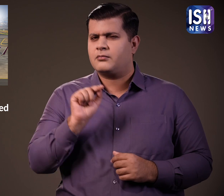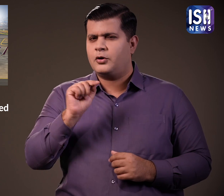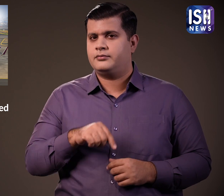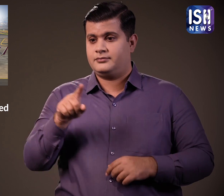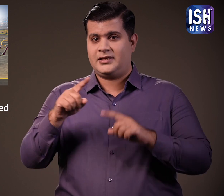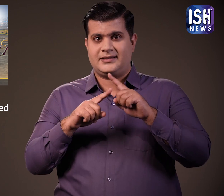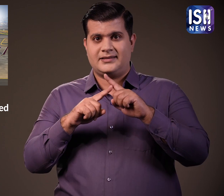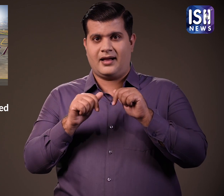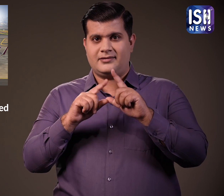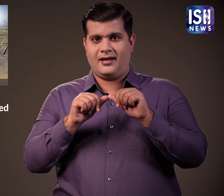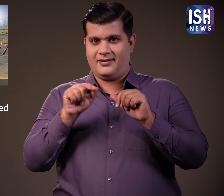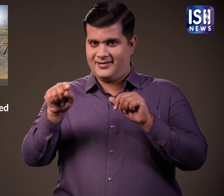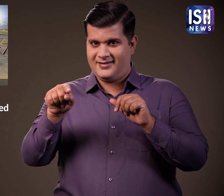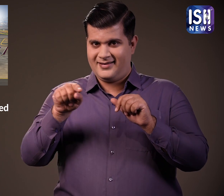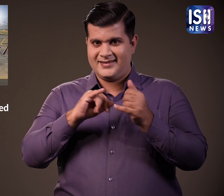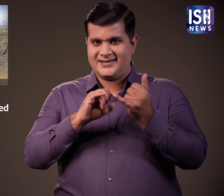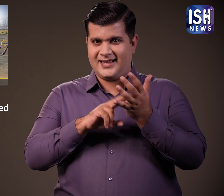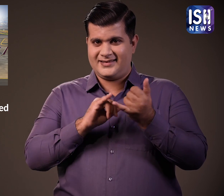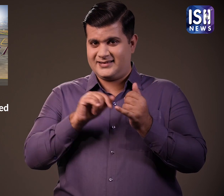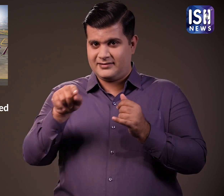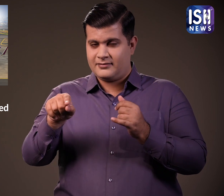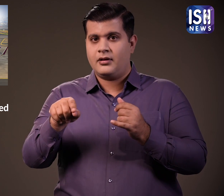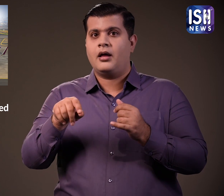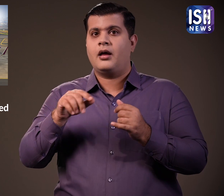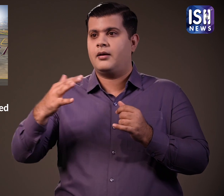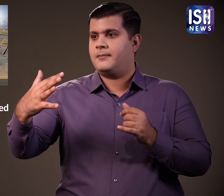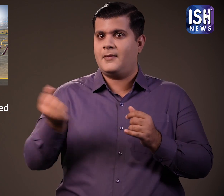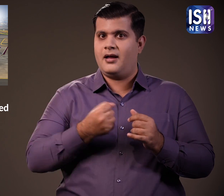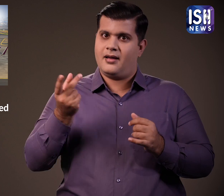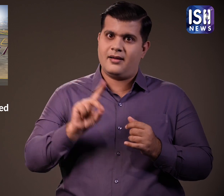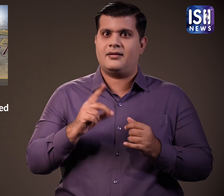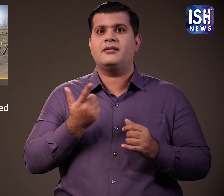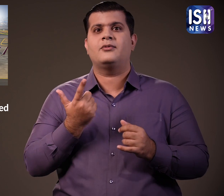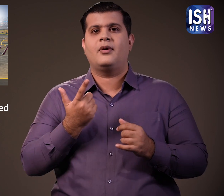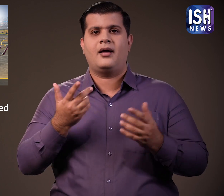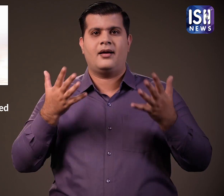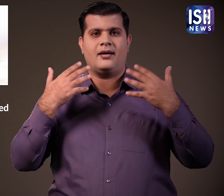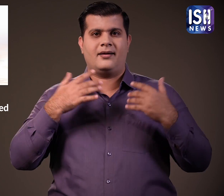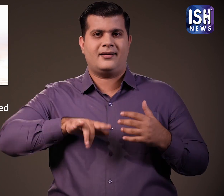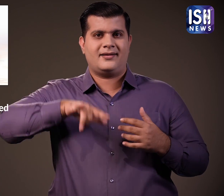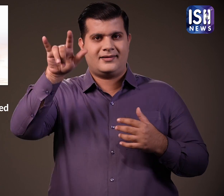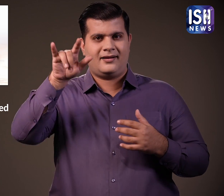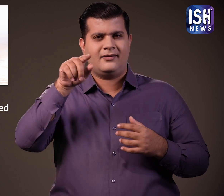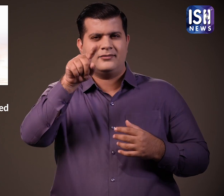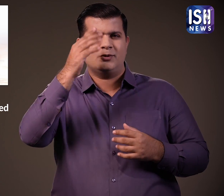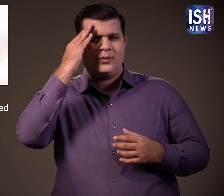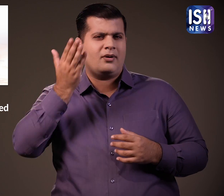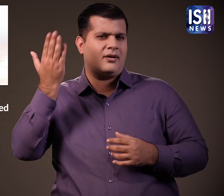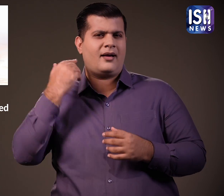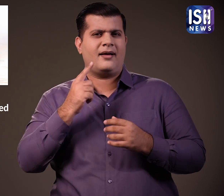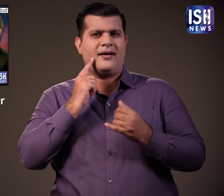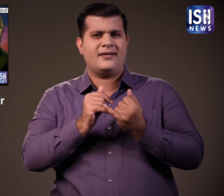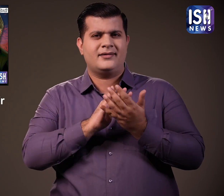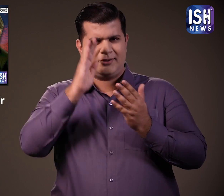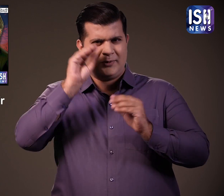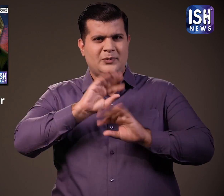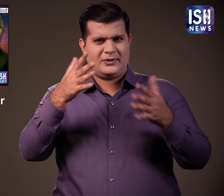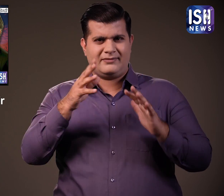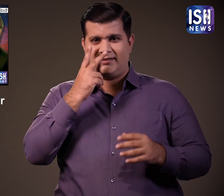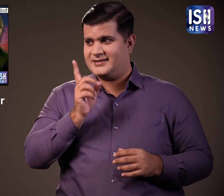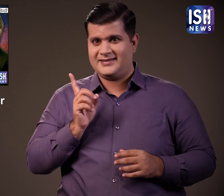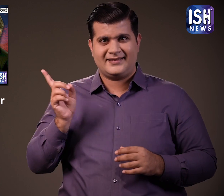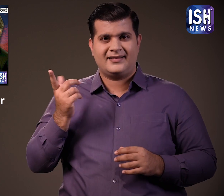You are aware that Tata Sons bought Air India company. ISH News had released a video about